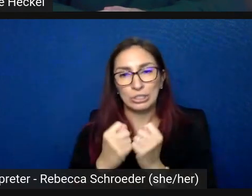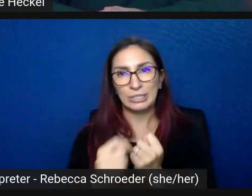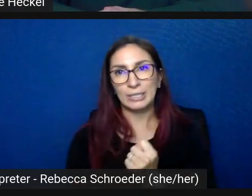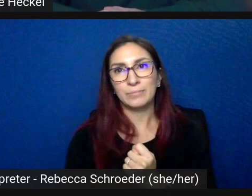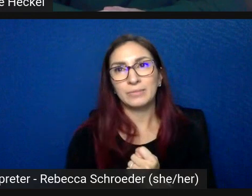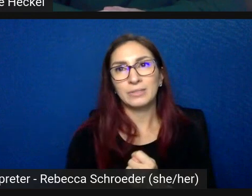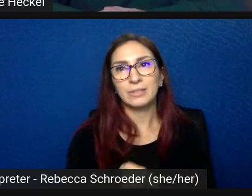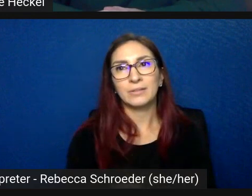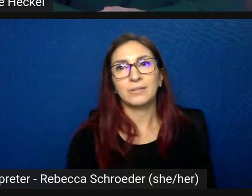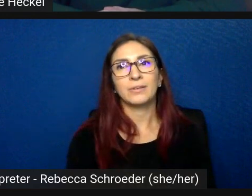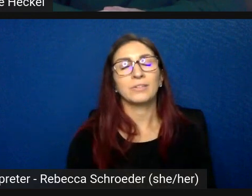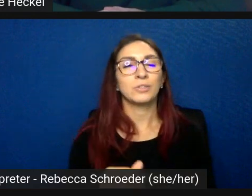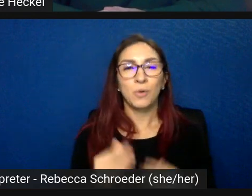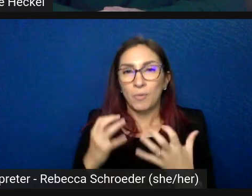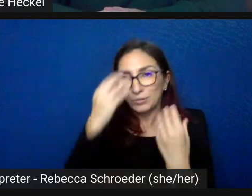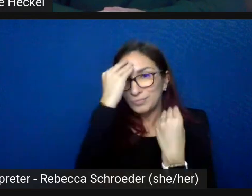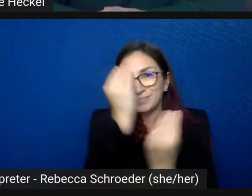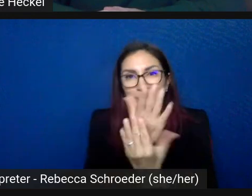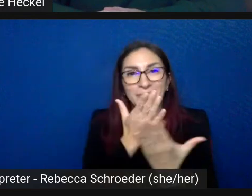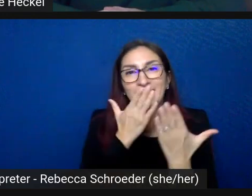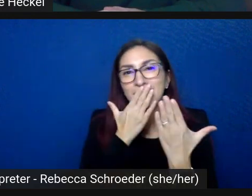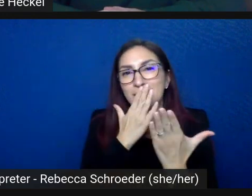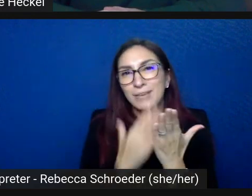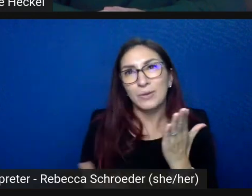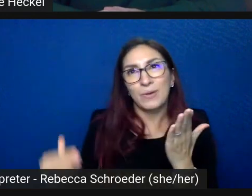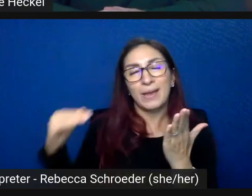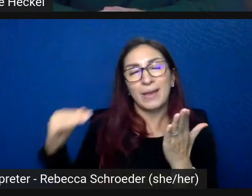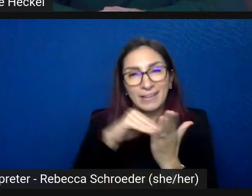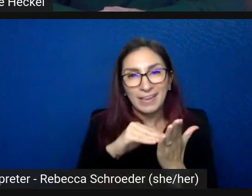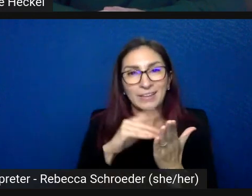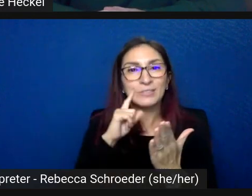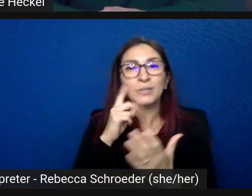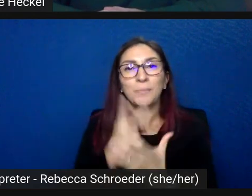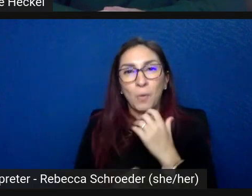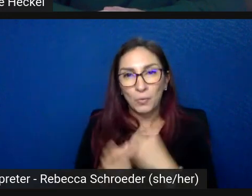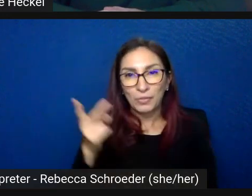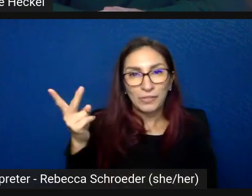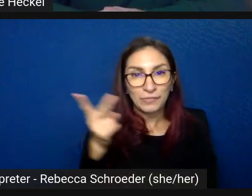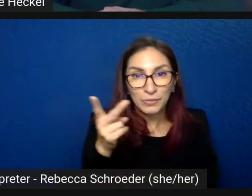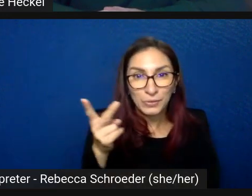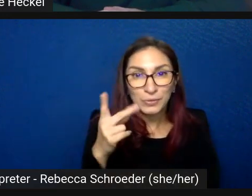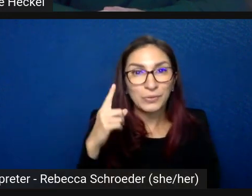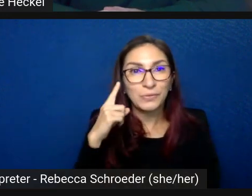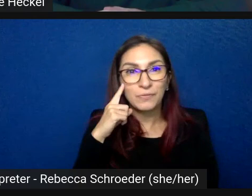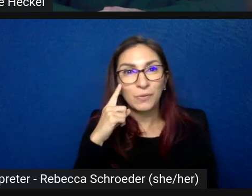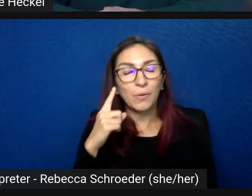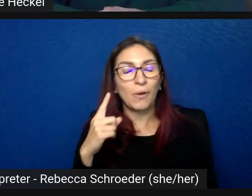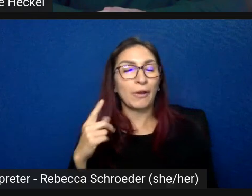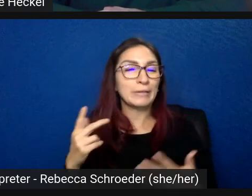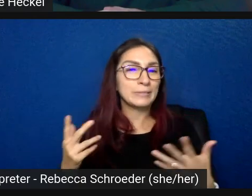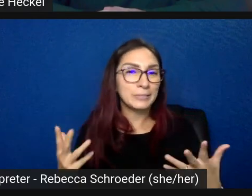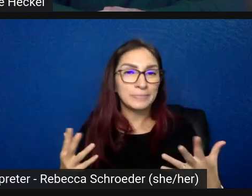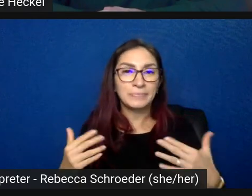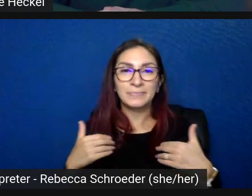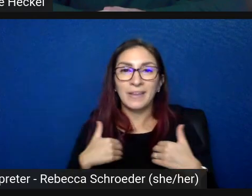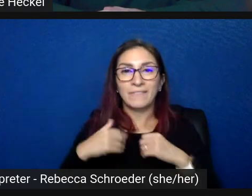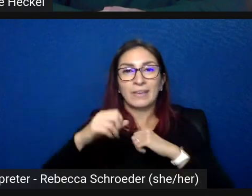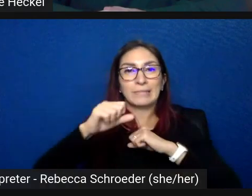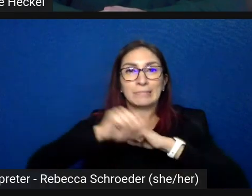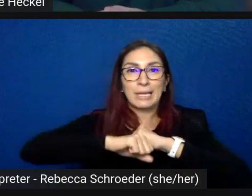I just want to say thank you again both of you for having an extra long Q&A so that we can ask you